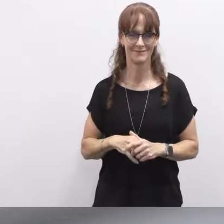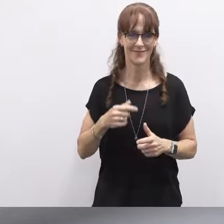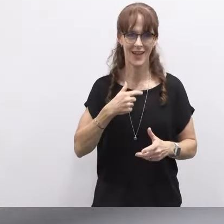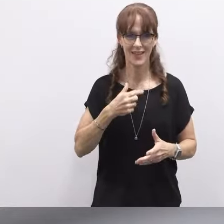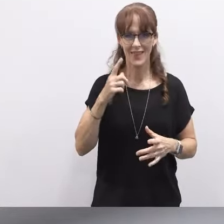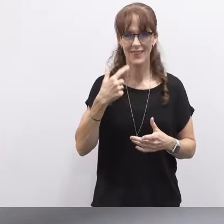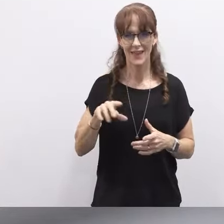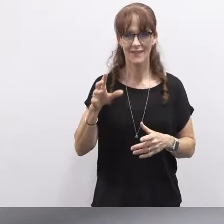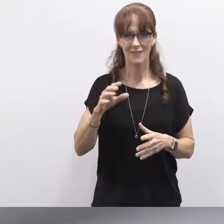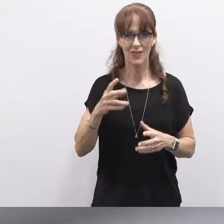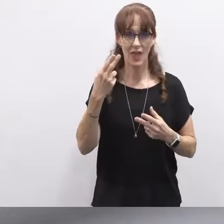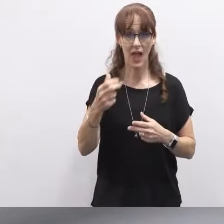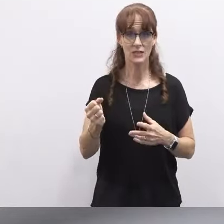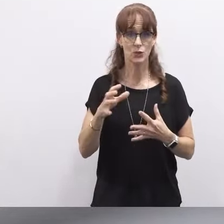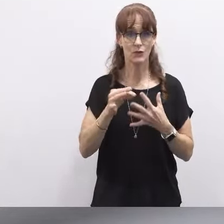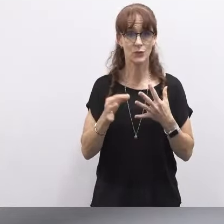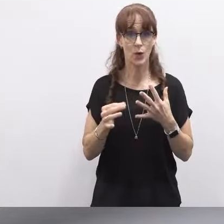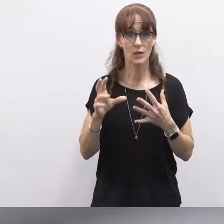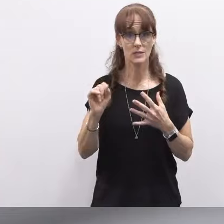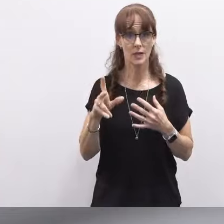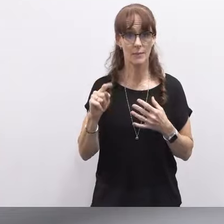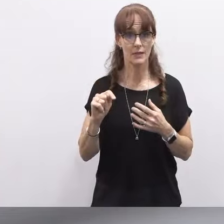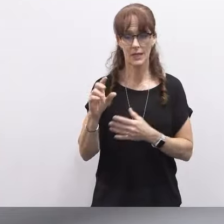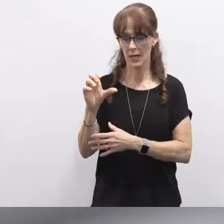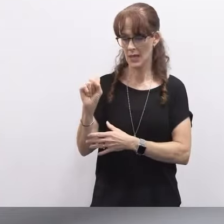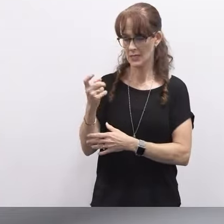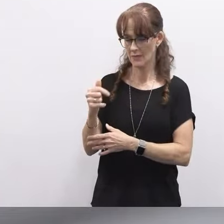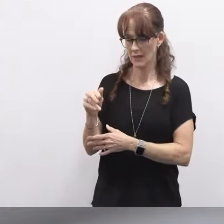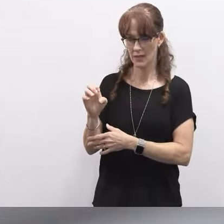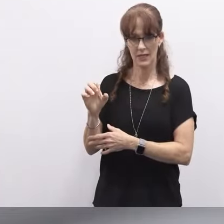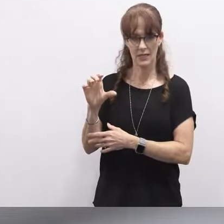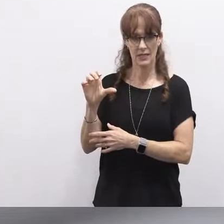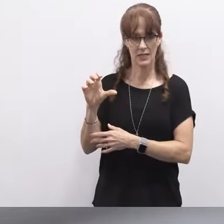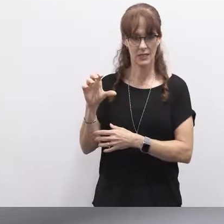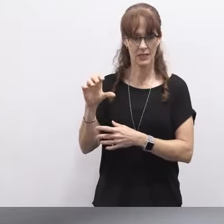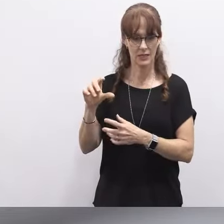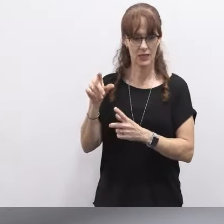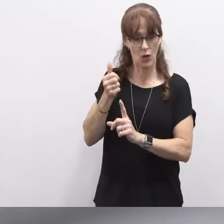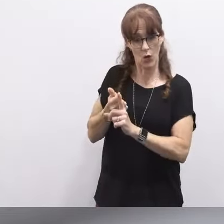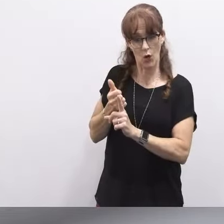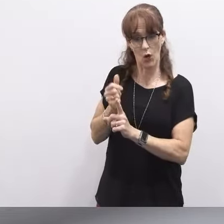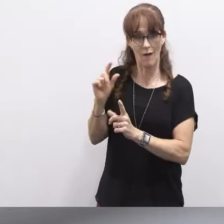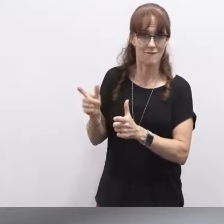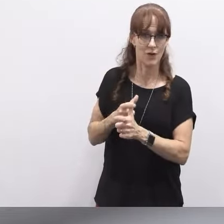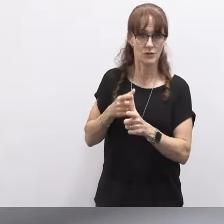about the High School Choice Summit. It was Stephanie Heiligs first High School Choice Summit as the administrator of that program